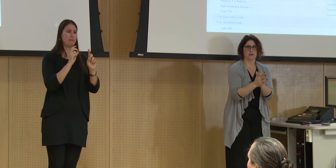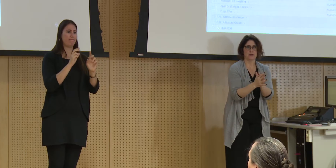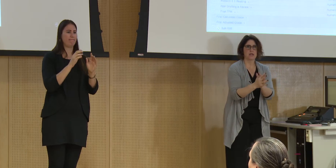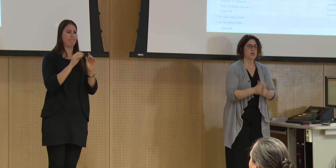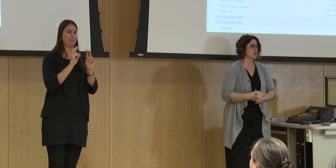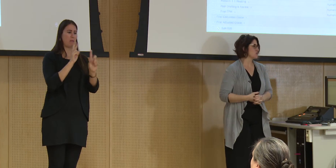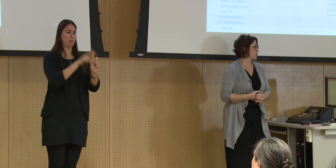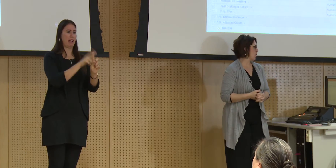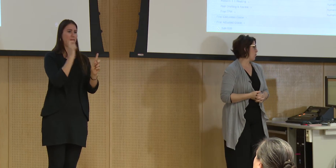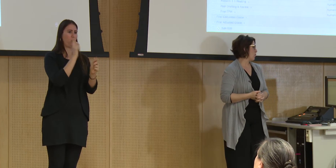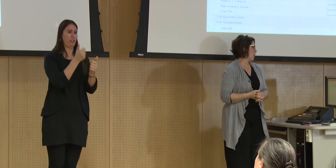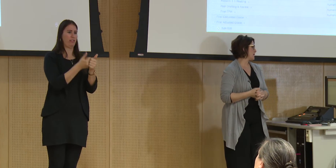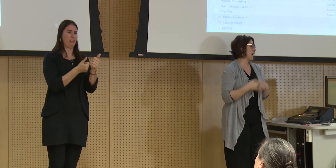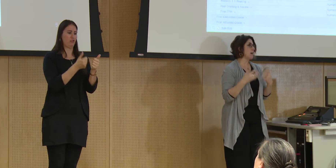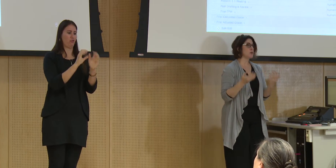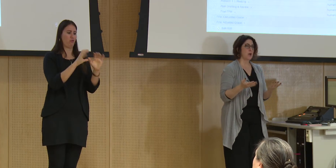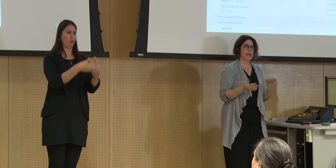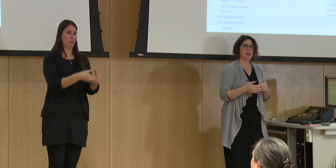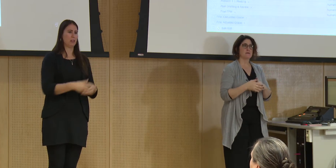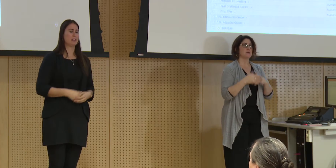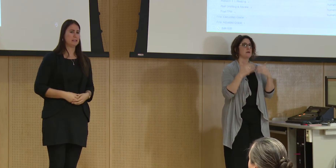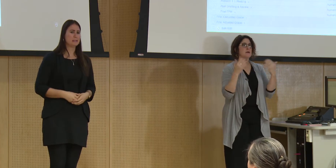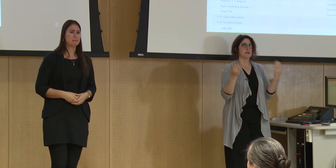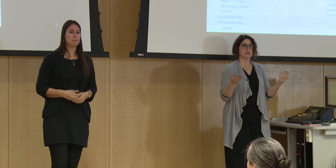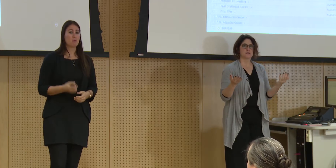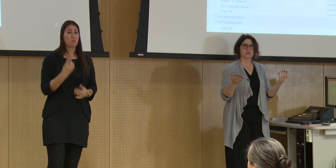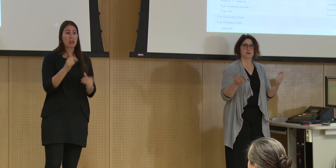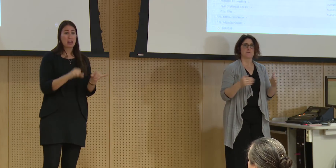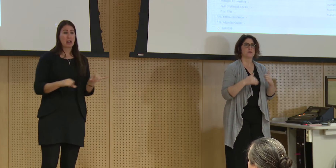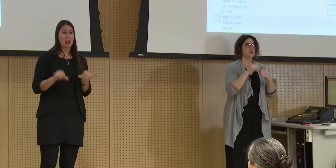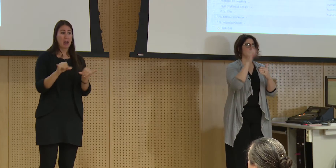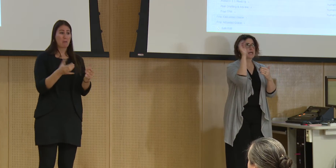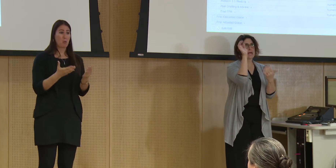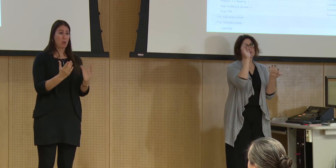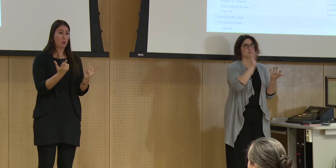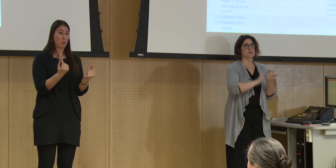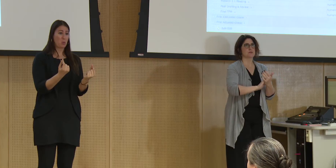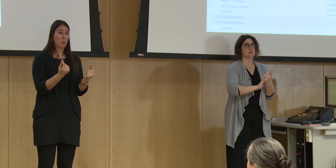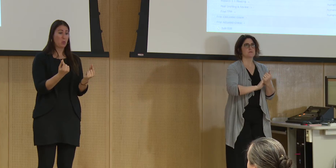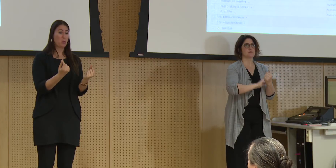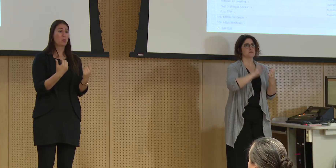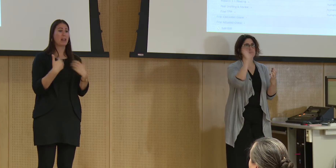So one common way is you can have the system distribute